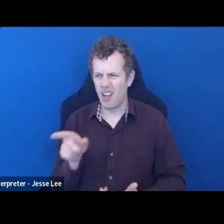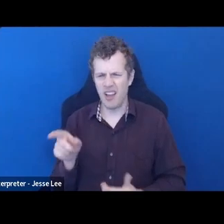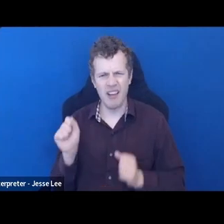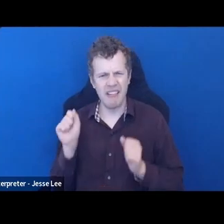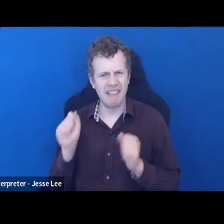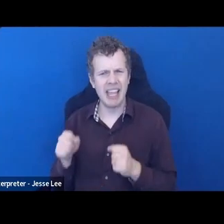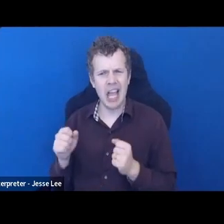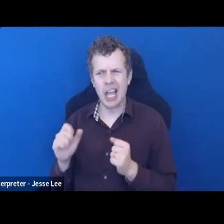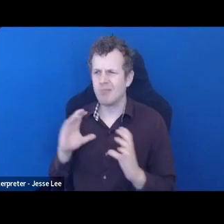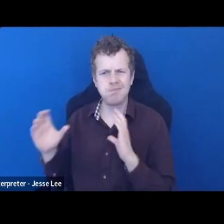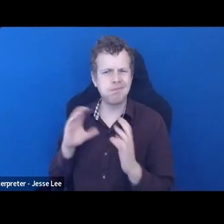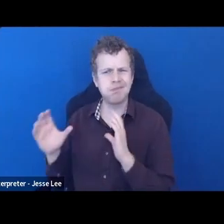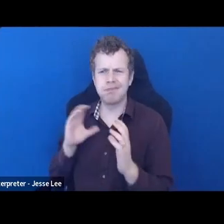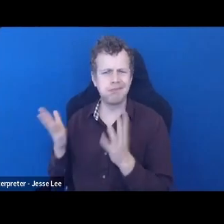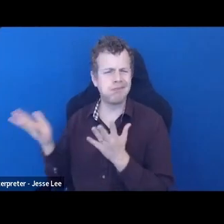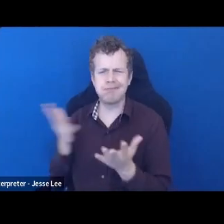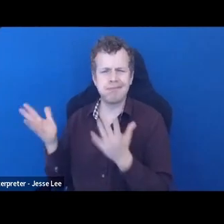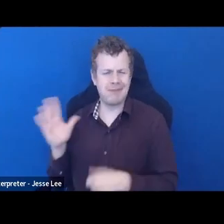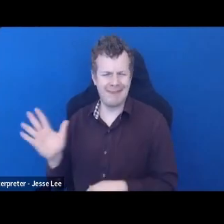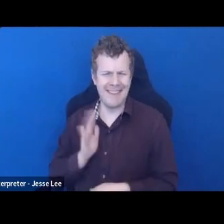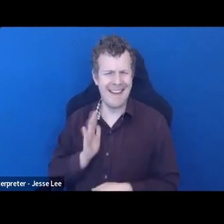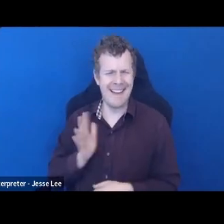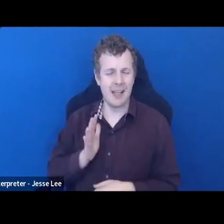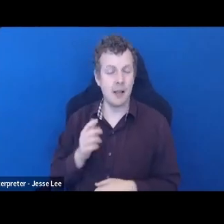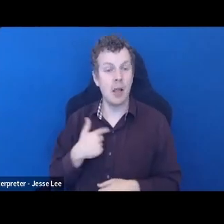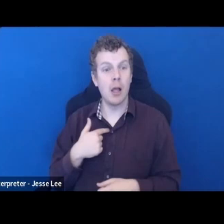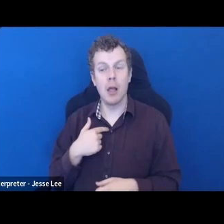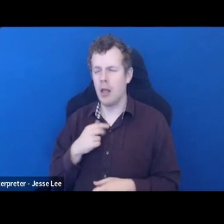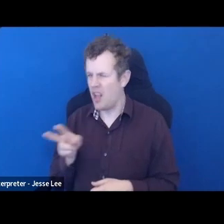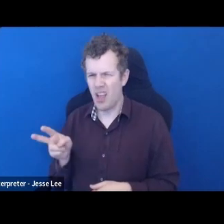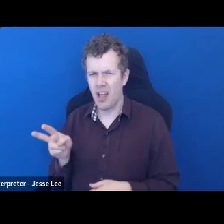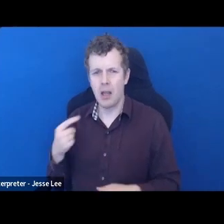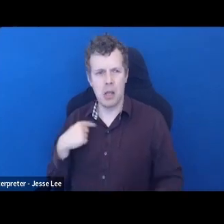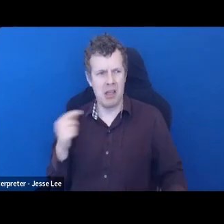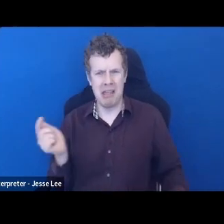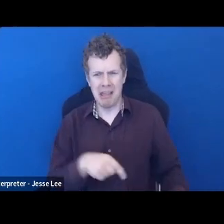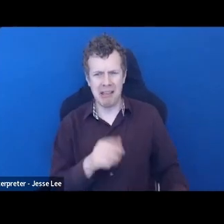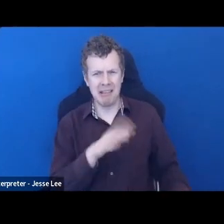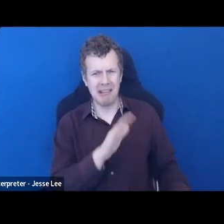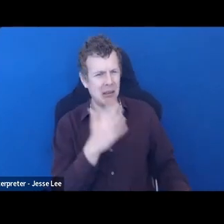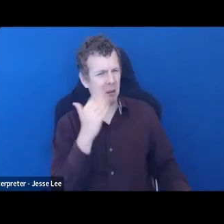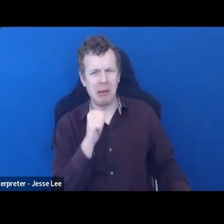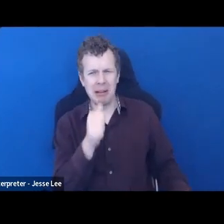And I remember specifically coming back and saying, why don't we all talk that way? Like that just makes so much sense.